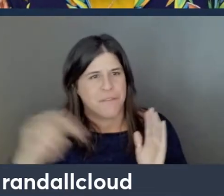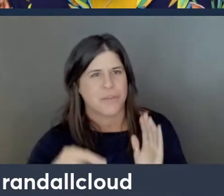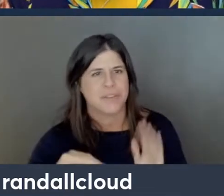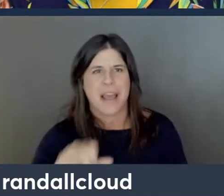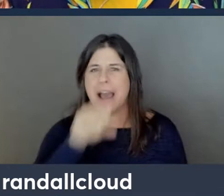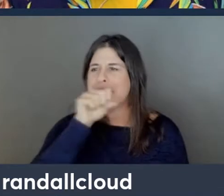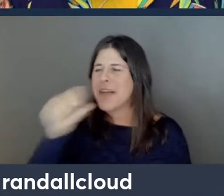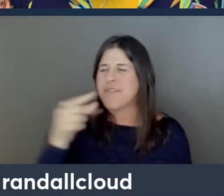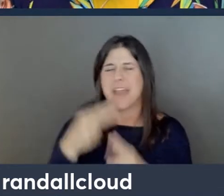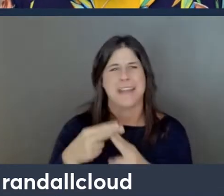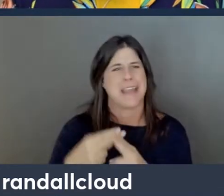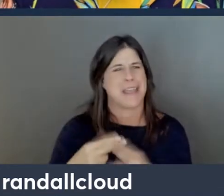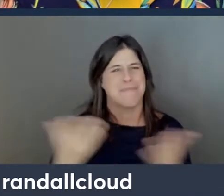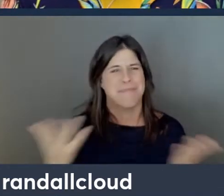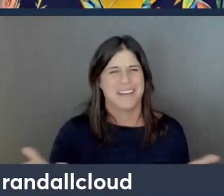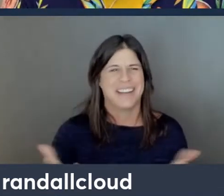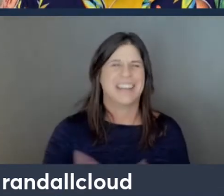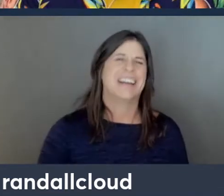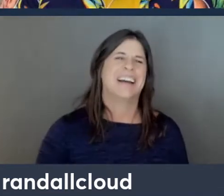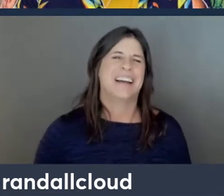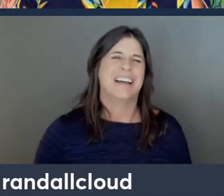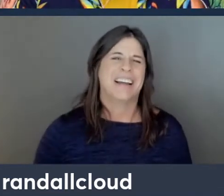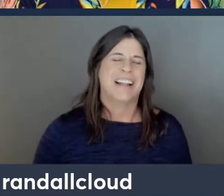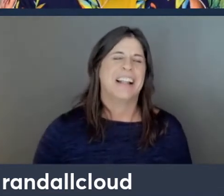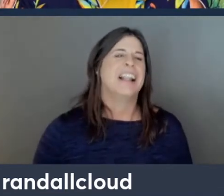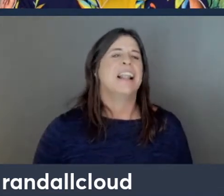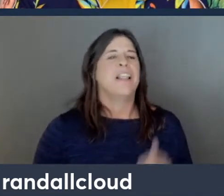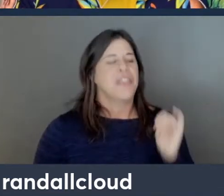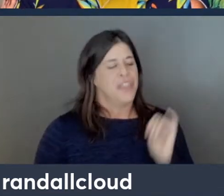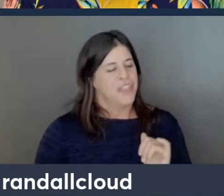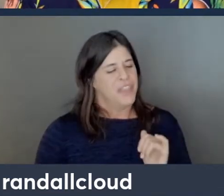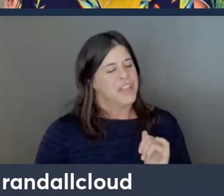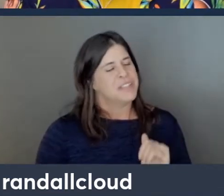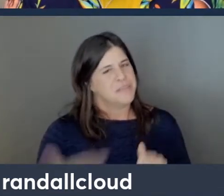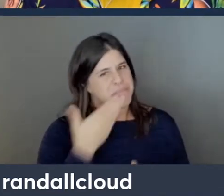All right that's a good question.